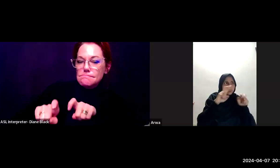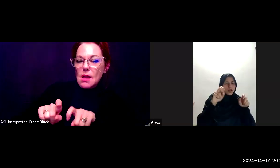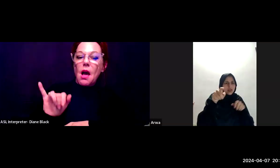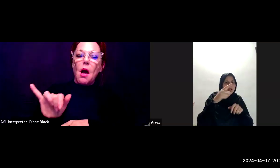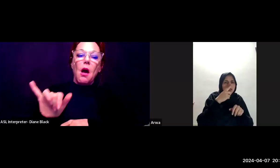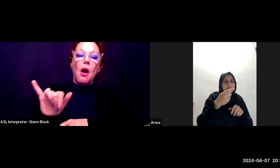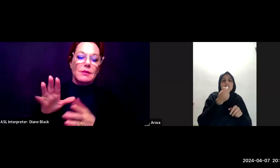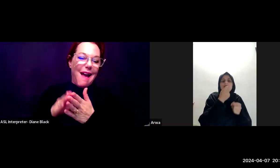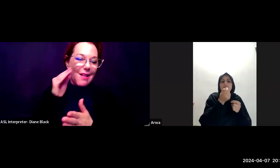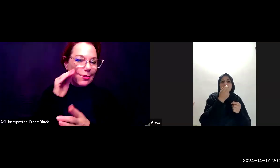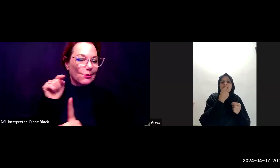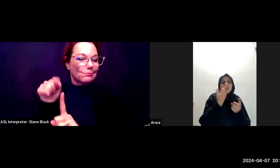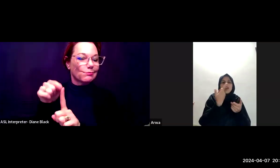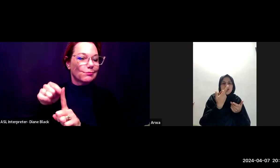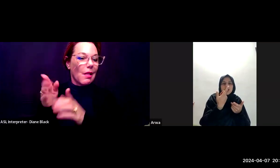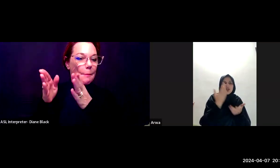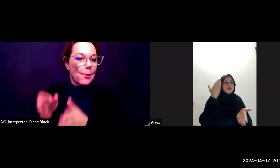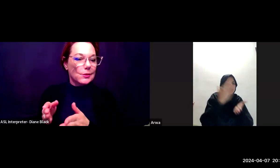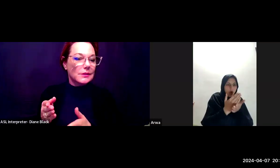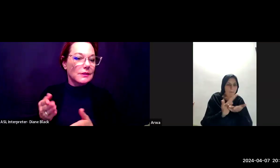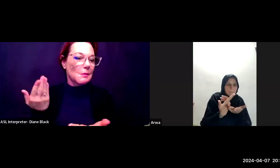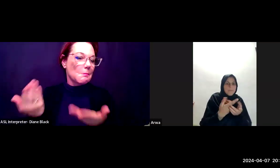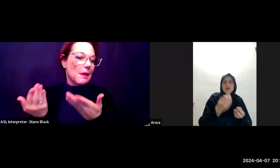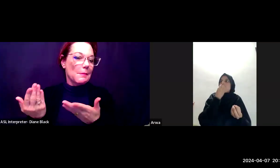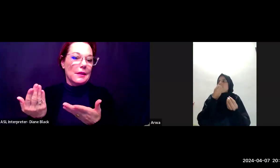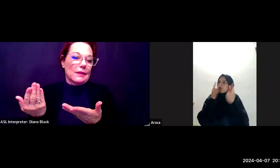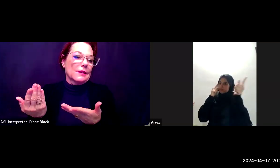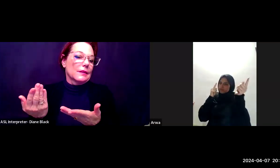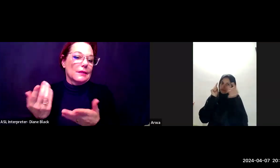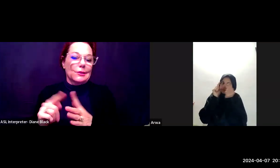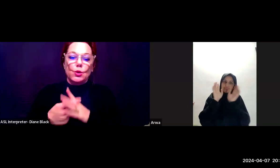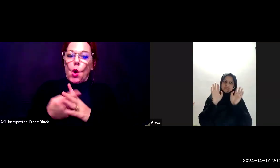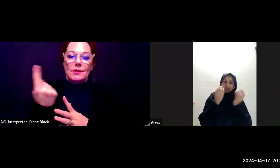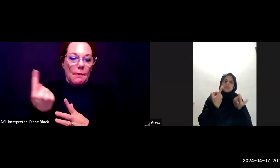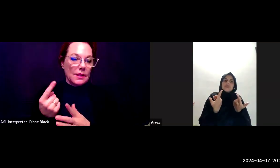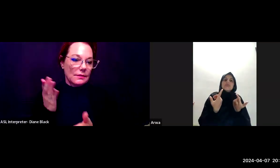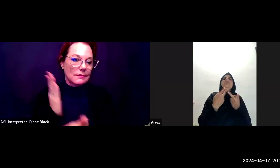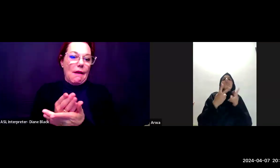would have started or they would have stopped. okay either one could actually result in this